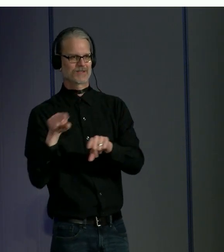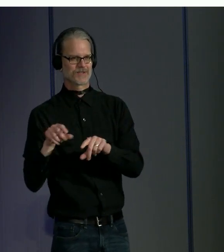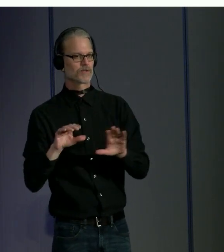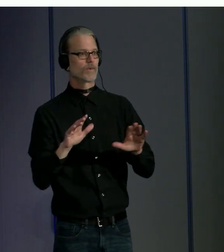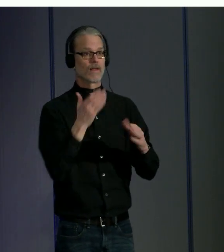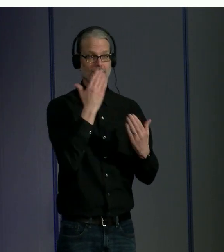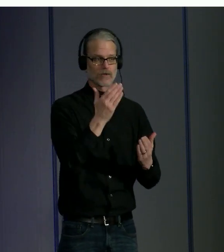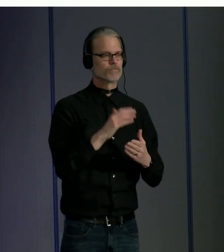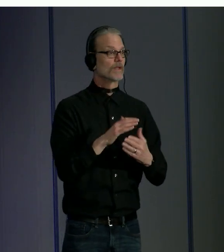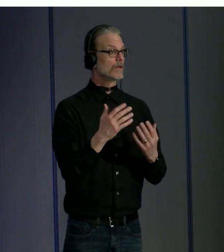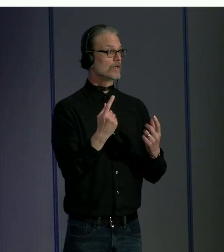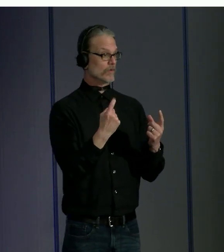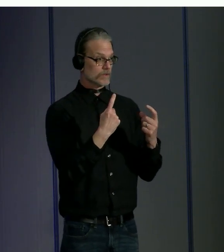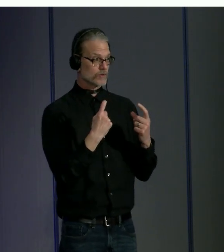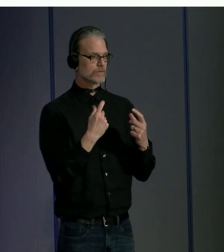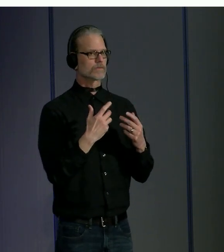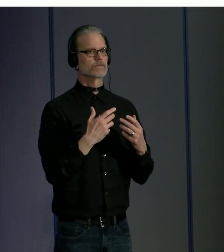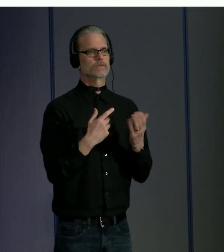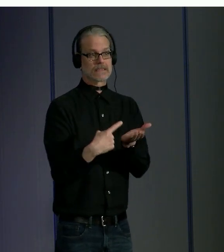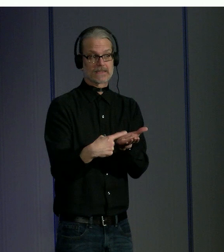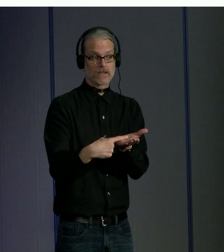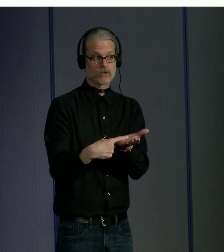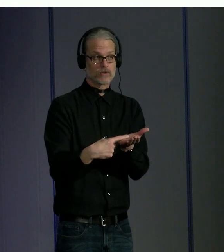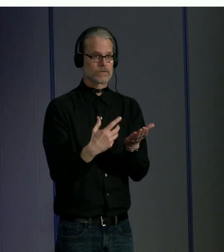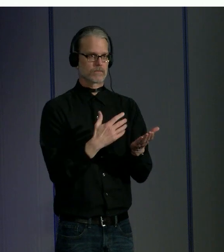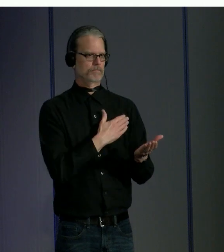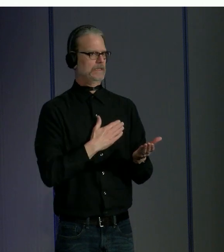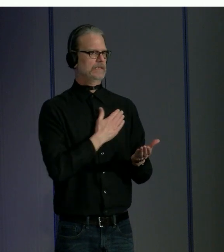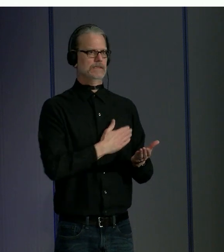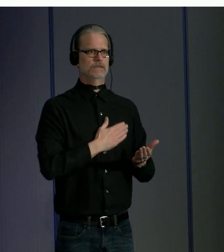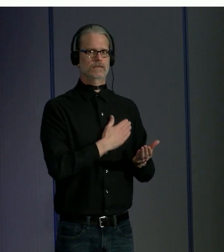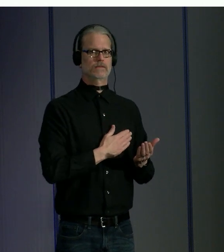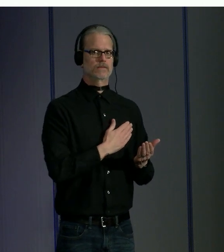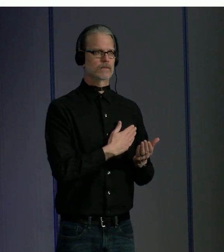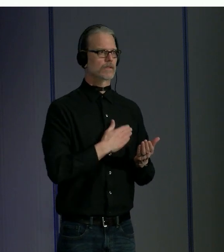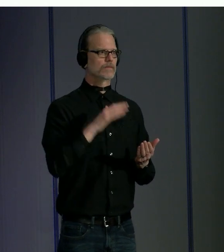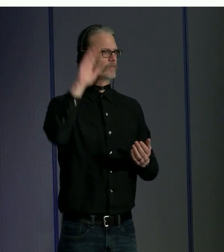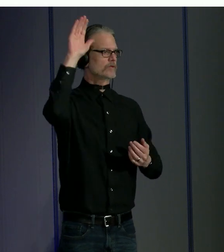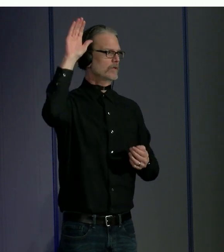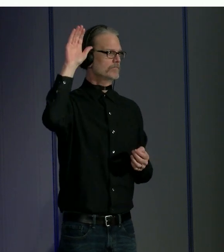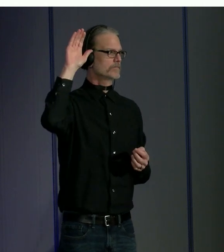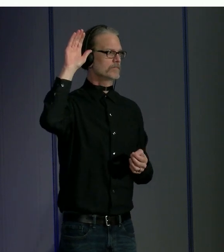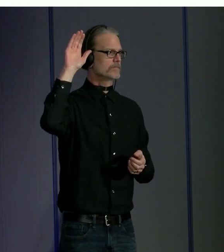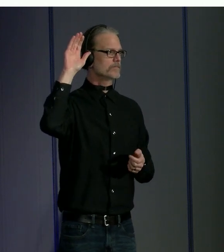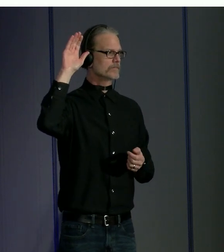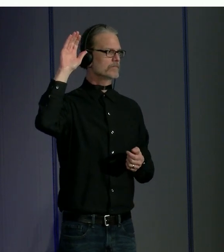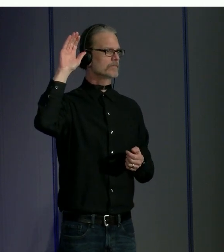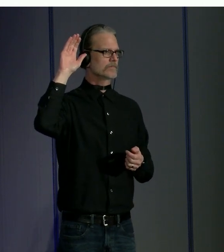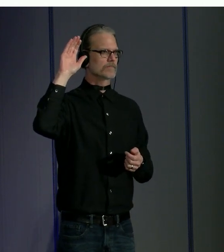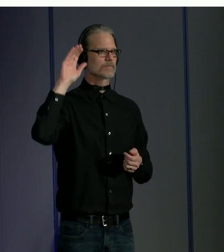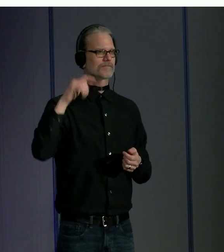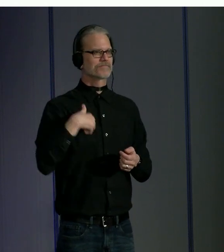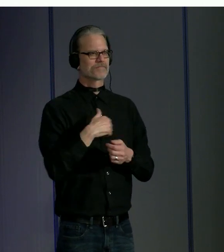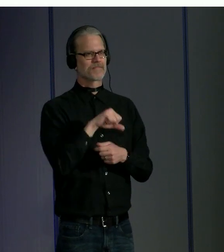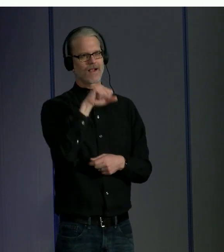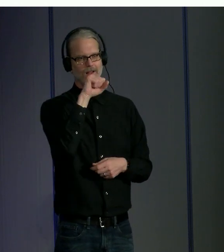If you have any questions, if you have any discussions, please, please raise your hand. I love conversation.